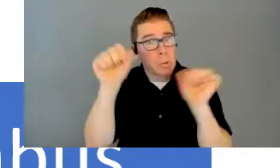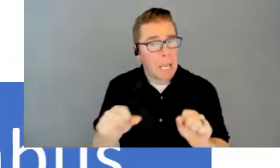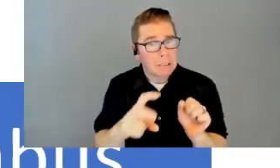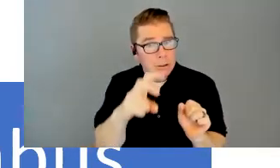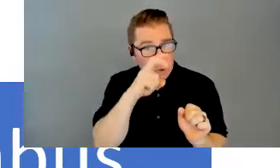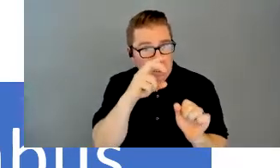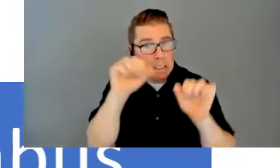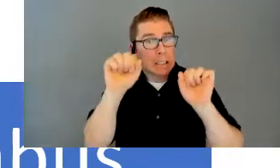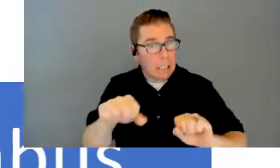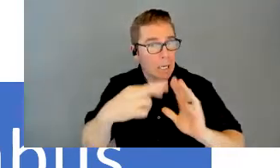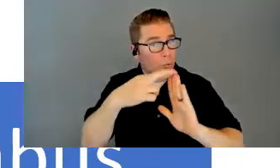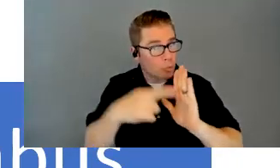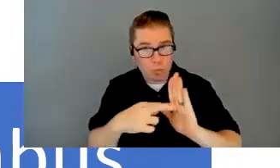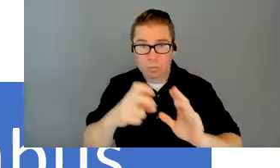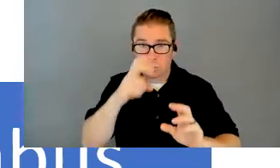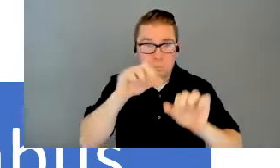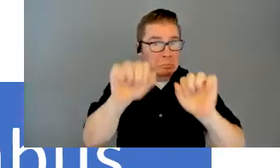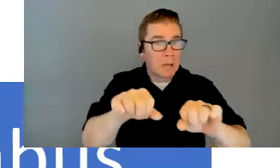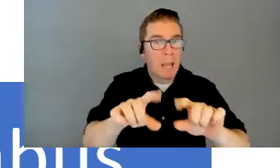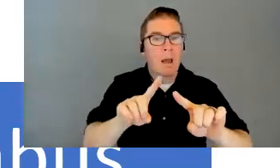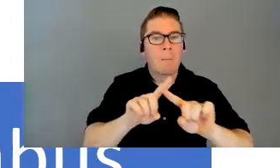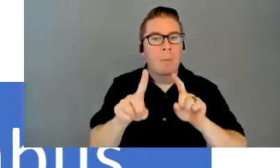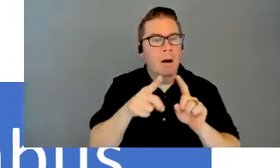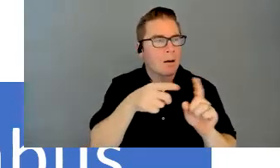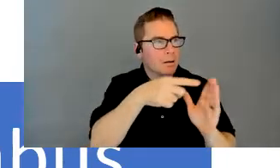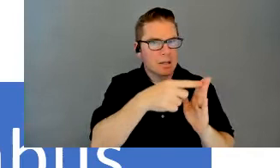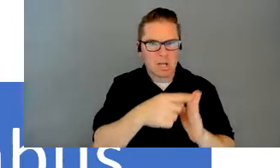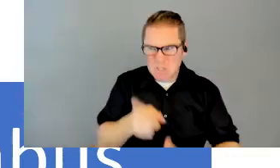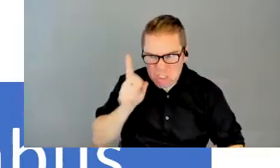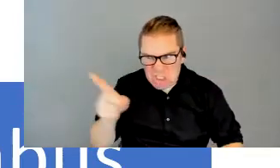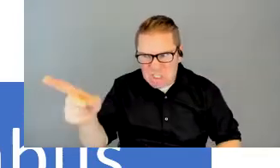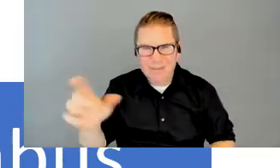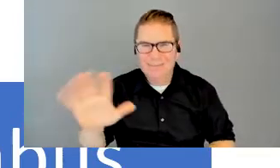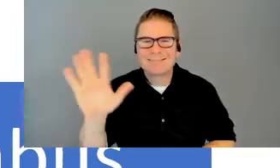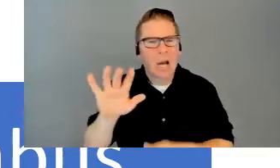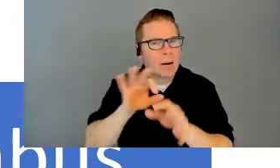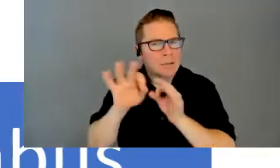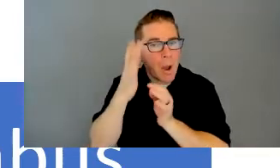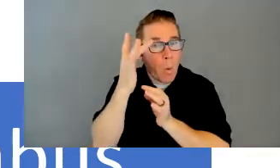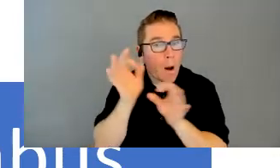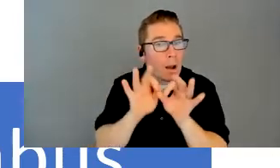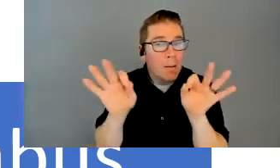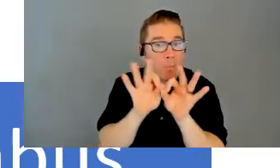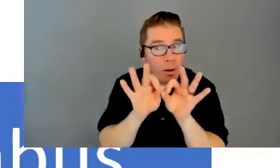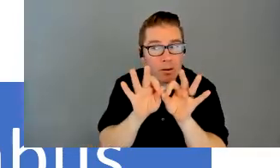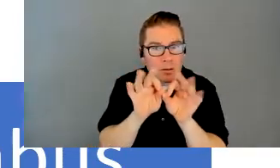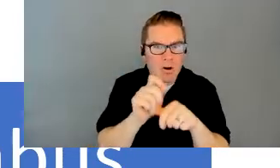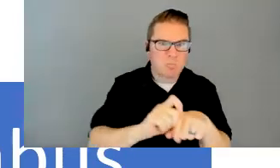Explain to the student the importance of the policy, and you don't probably don't need to do it in all caps like you're screaming at them.